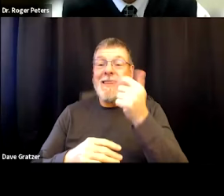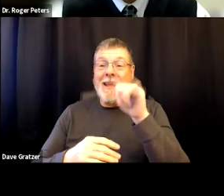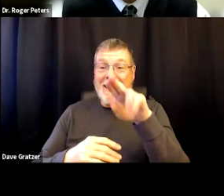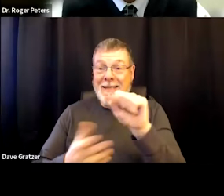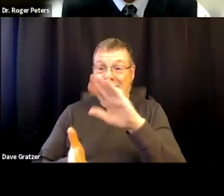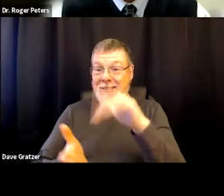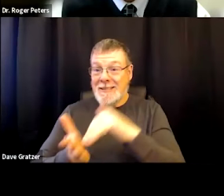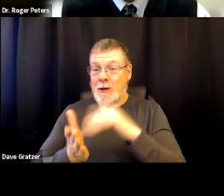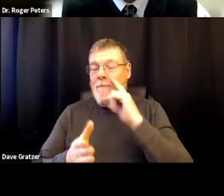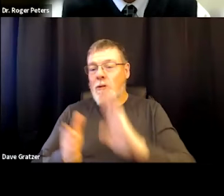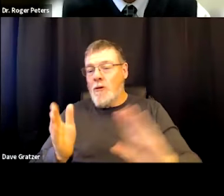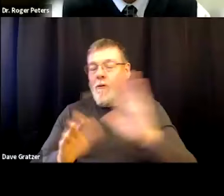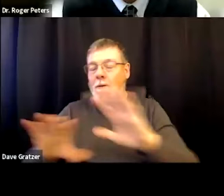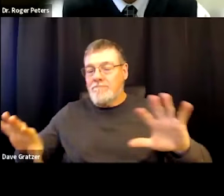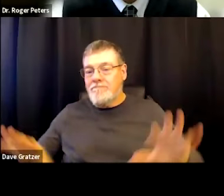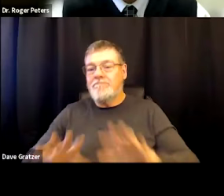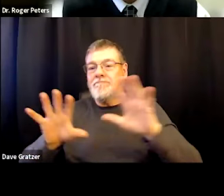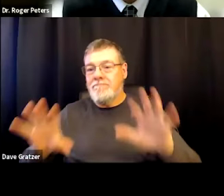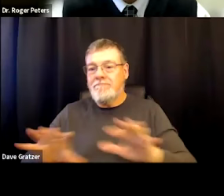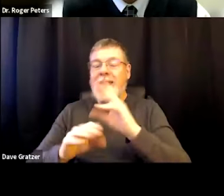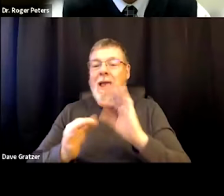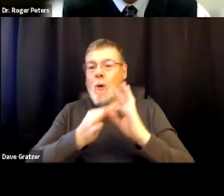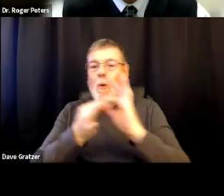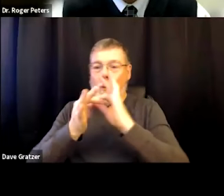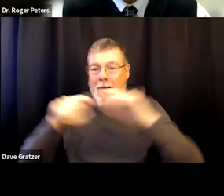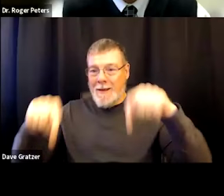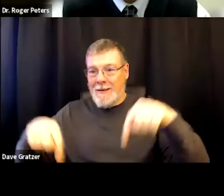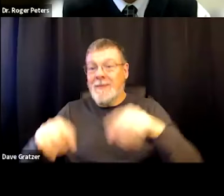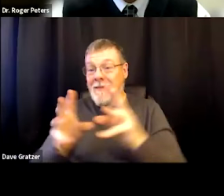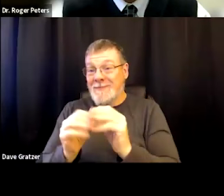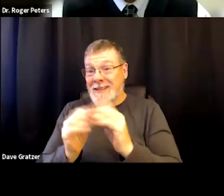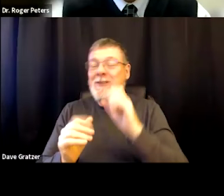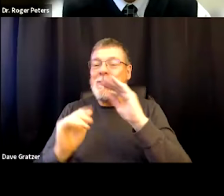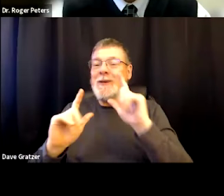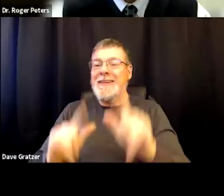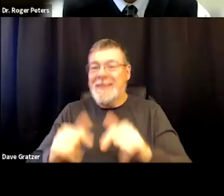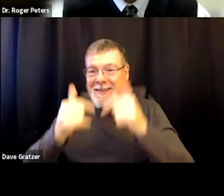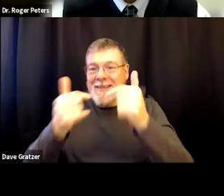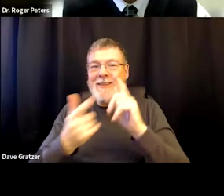for all of their efforts and for coordinating this webinar. So I'll pass it back on to Melissa, thank you.